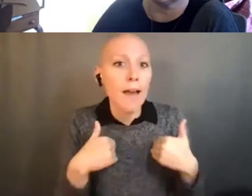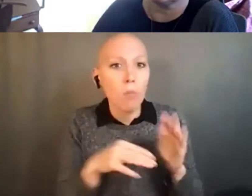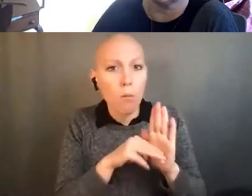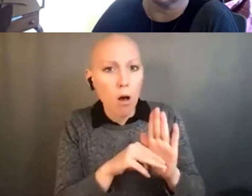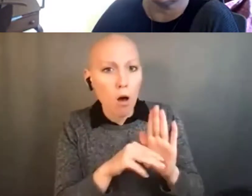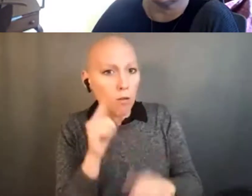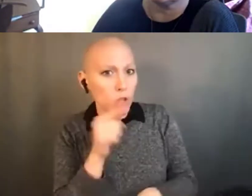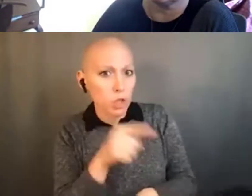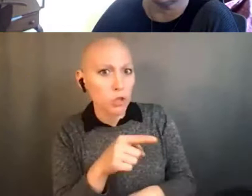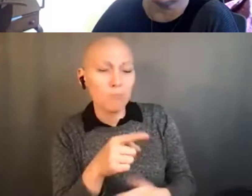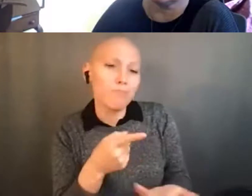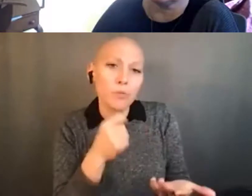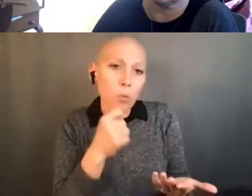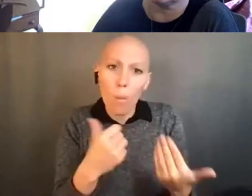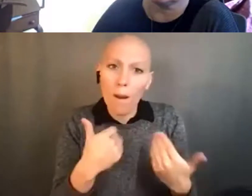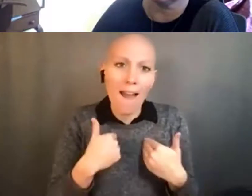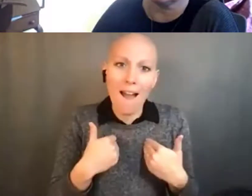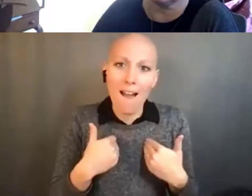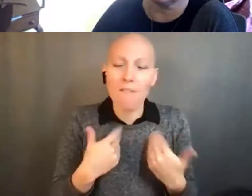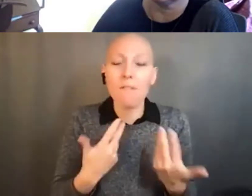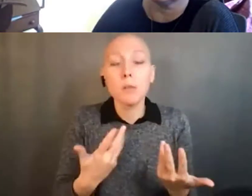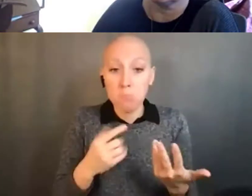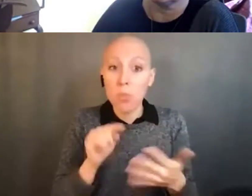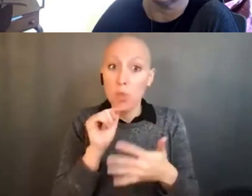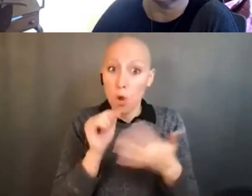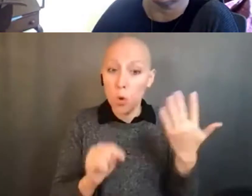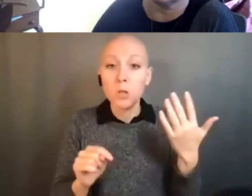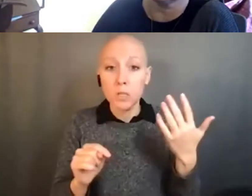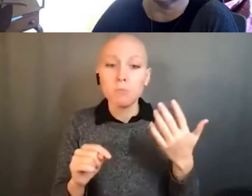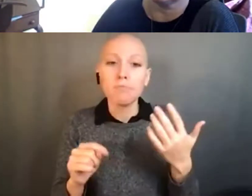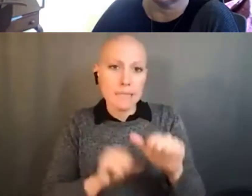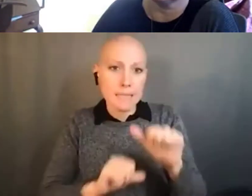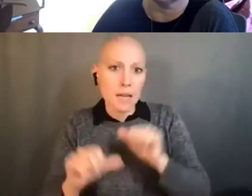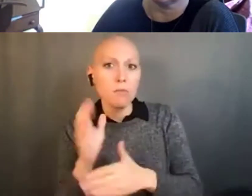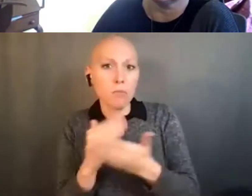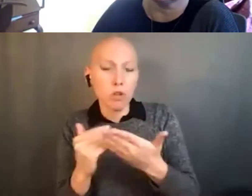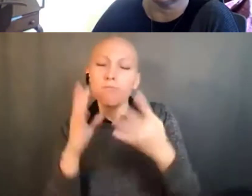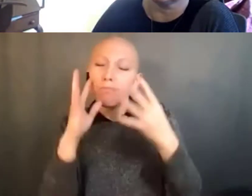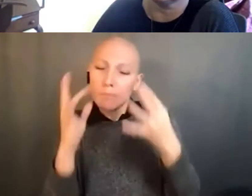those are definitely considered foreign components and should be treated as such.